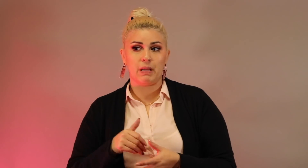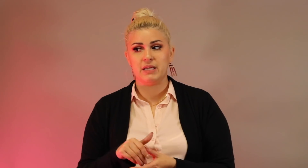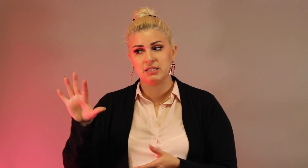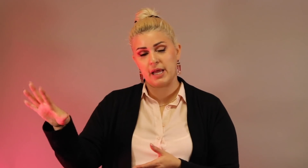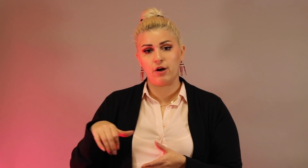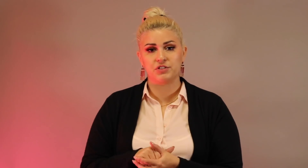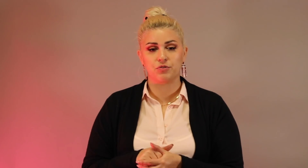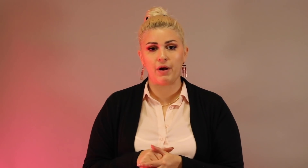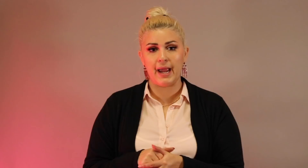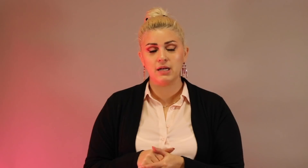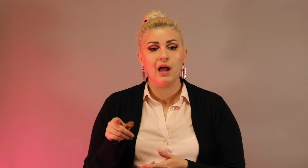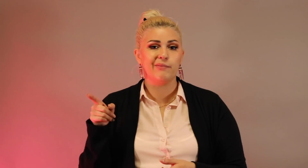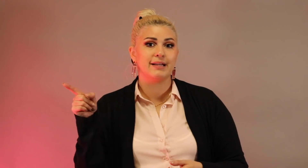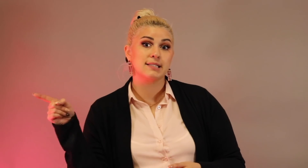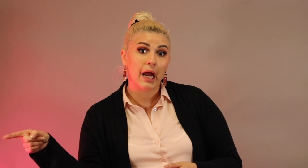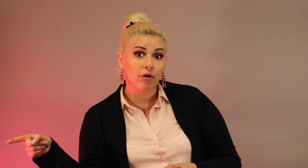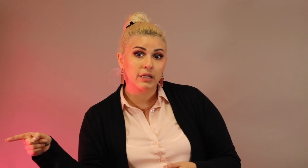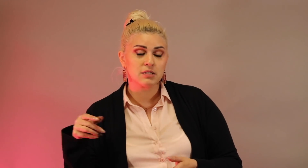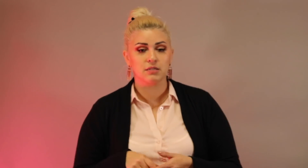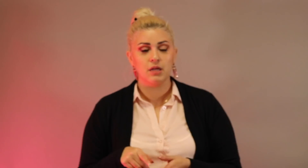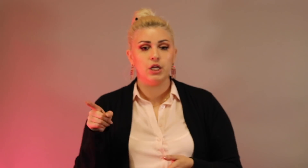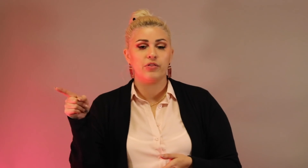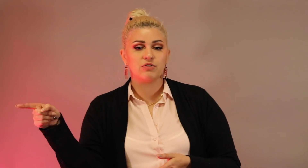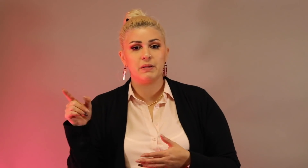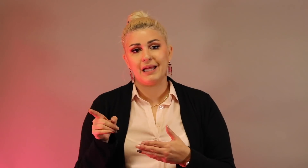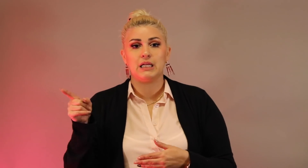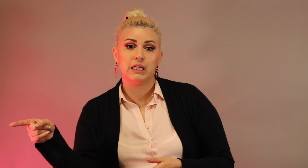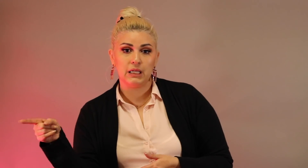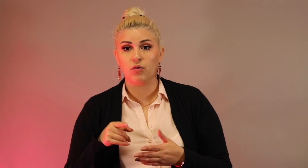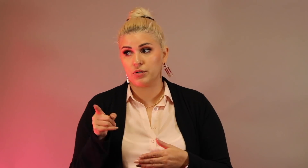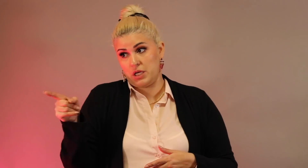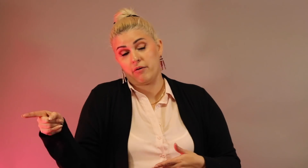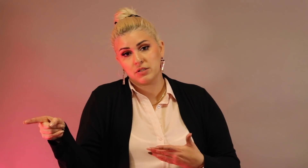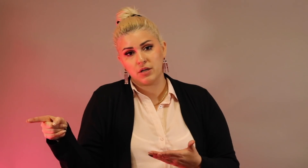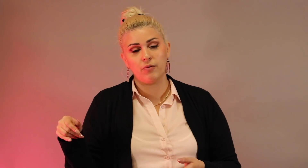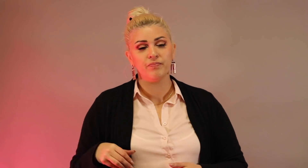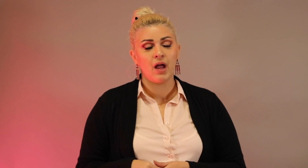maybe he's standing over to the right, I'd be like, Terrence, you know, this would be like he or Terrance, you know.